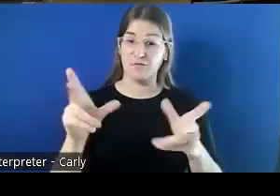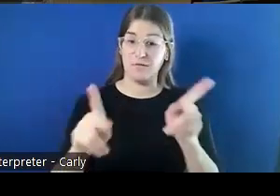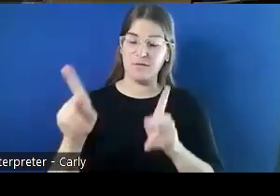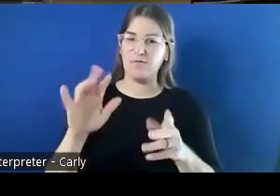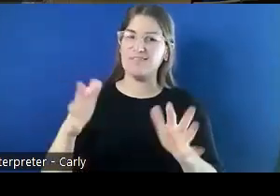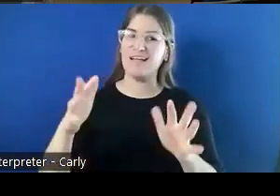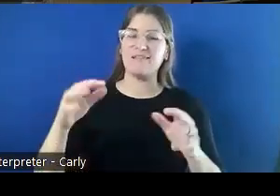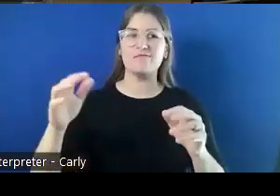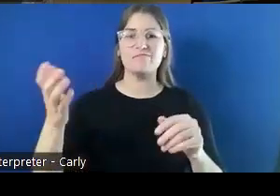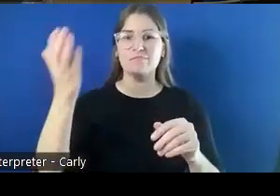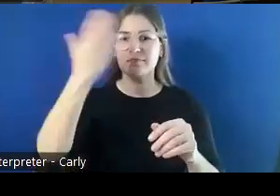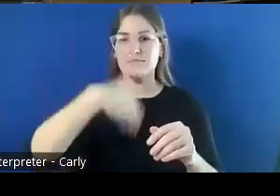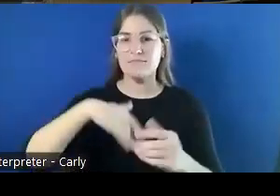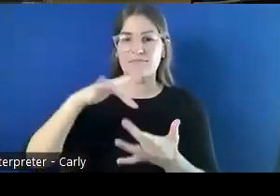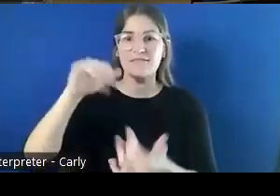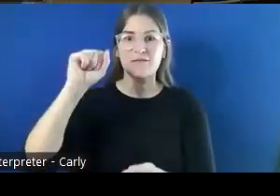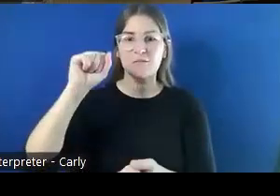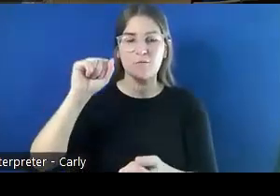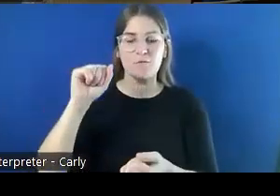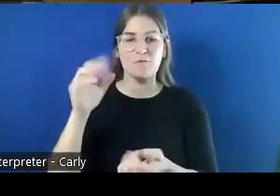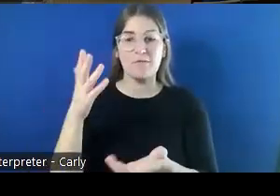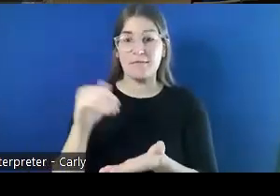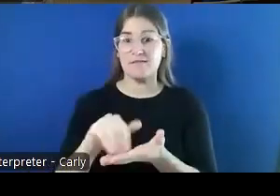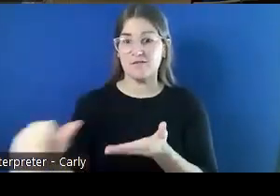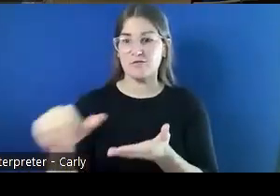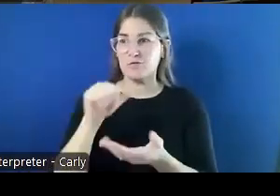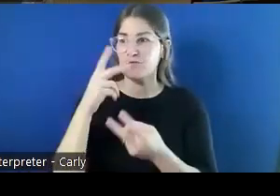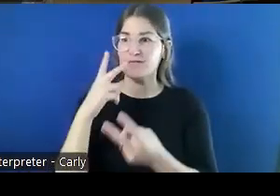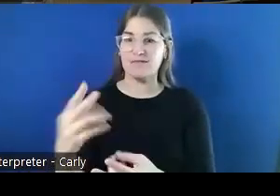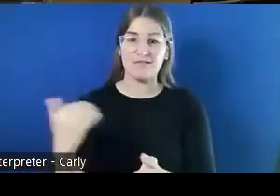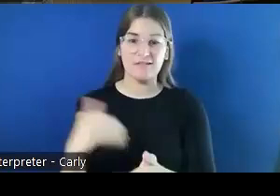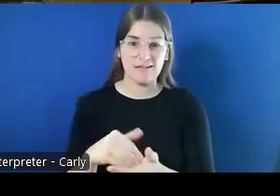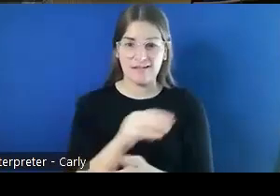if they're being discharged or you're just seeing a patient in clinic um and I'm thinking from from